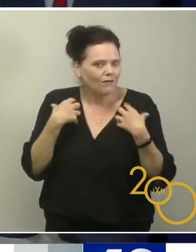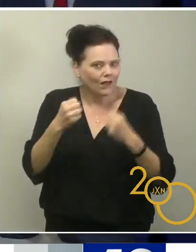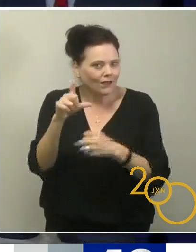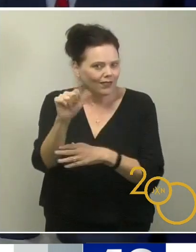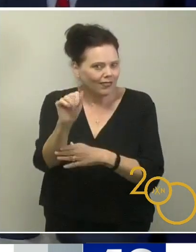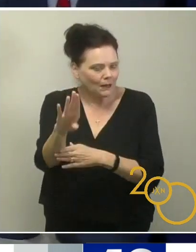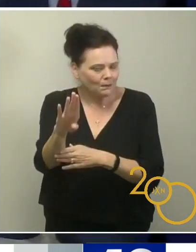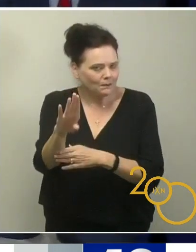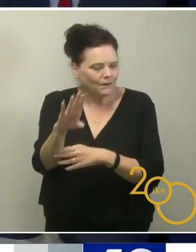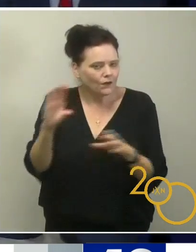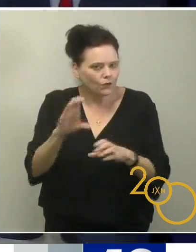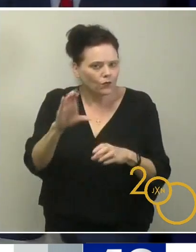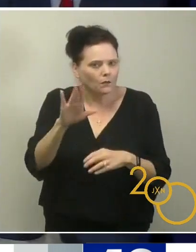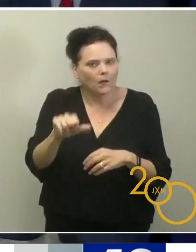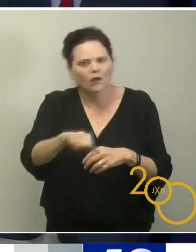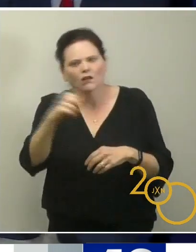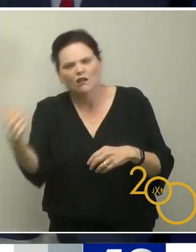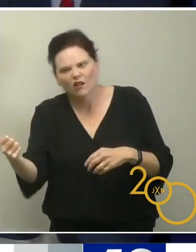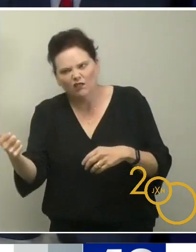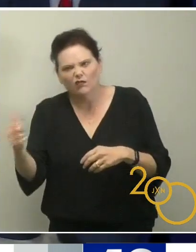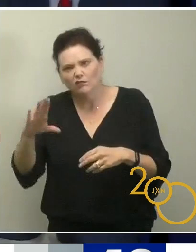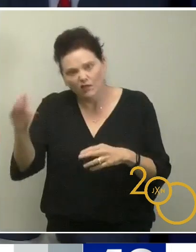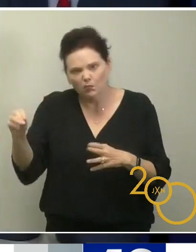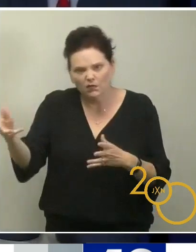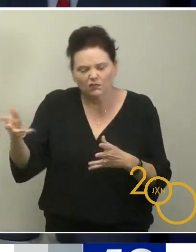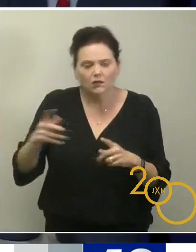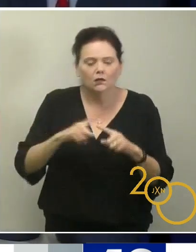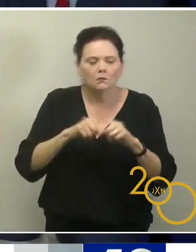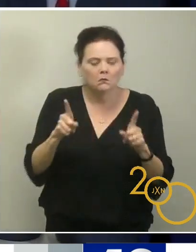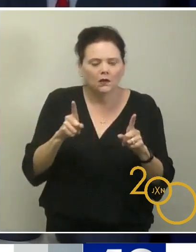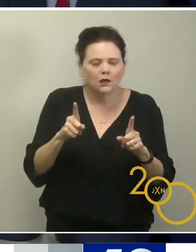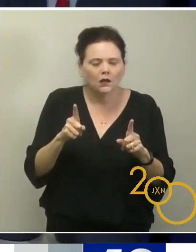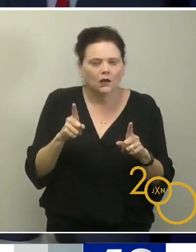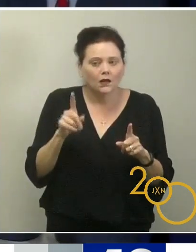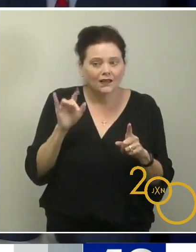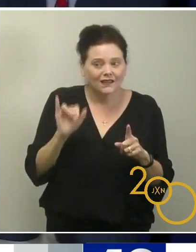BEEN IN EFFECT FOR 30 AYS. THERE WAS A SIGH APPRECIATED ADDITIONAL TESTING DONE OVER THE WEEKEND. ADDITIONAL TESTING WAS NOT DONE BY THE STATE DEPARTMENT OF